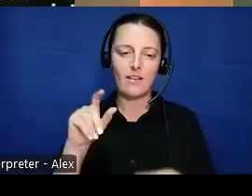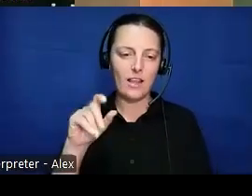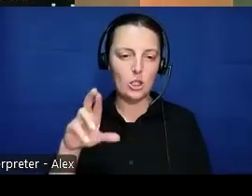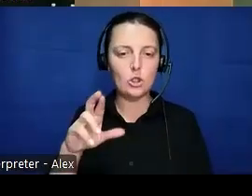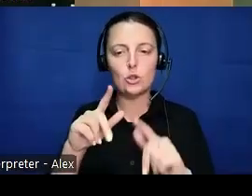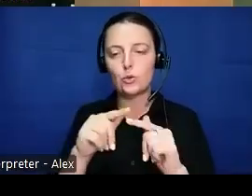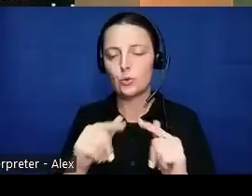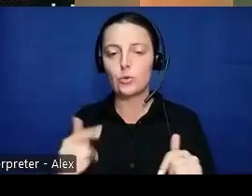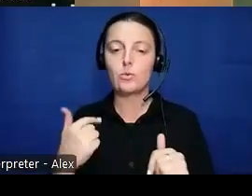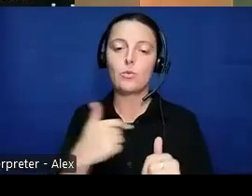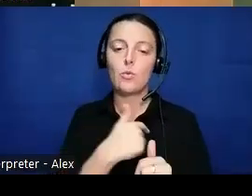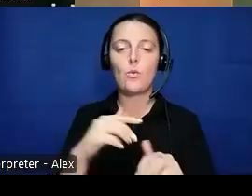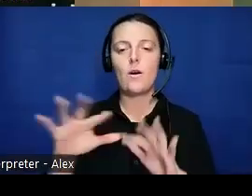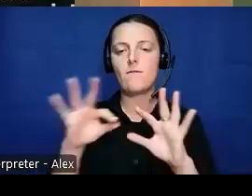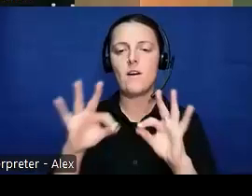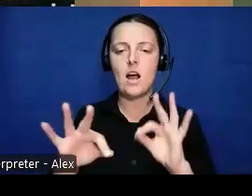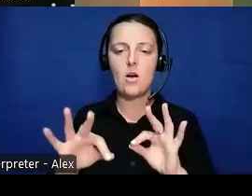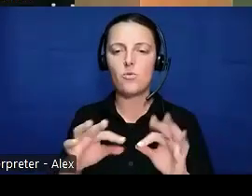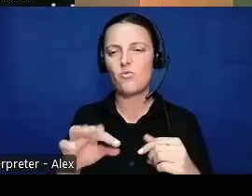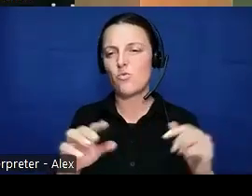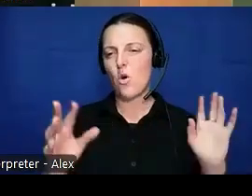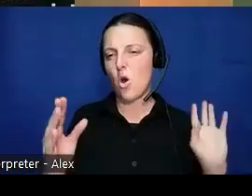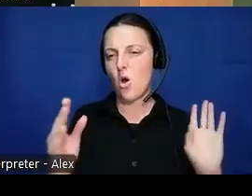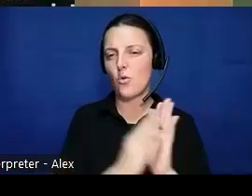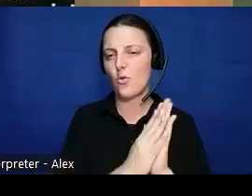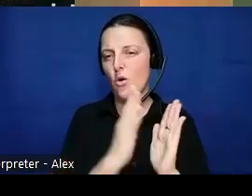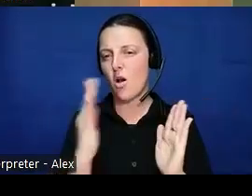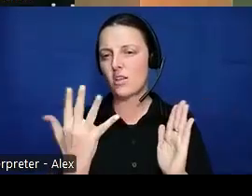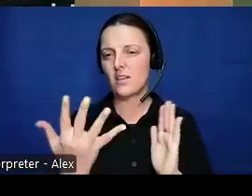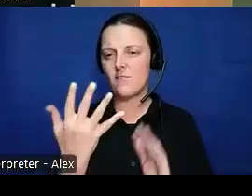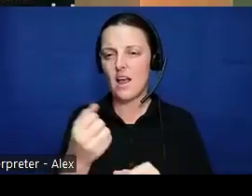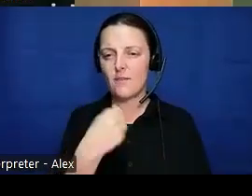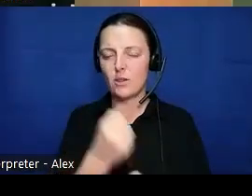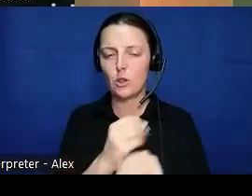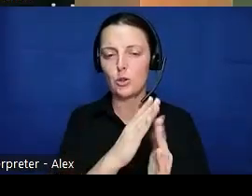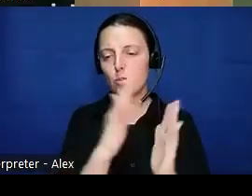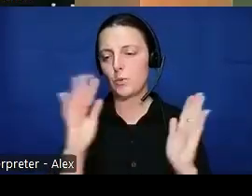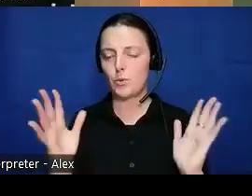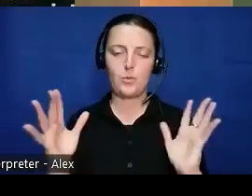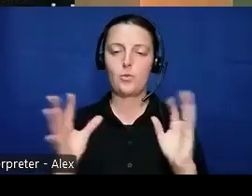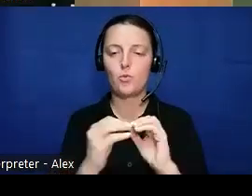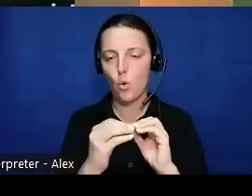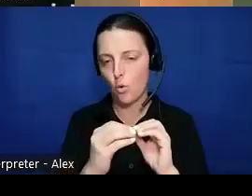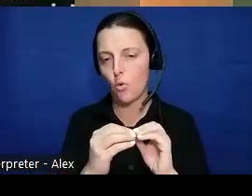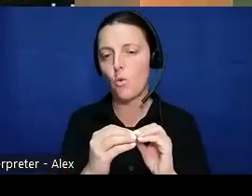hundred patients who have serious mental illness. Um, you know, our colleague Kelly Oruron was